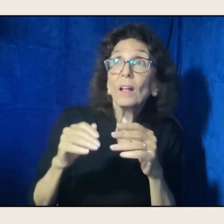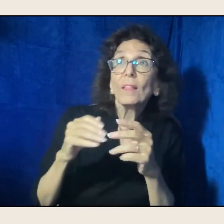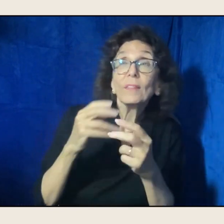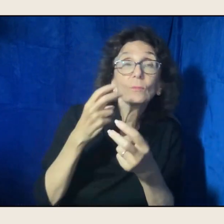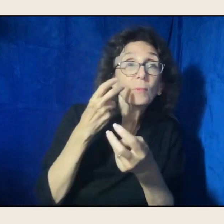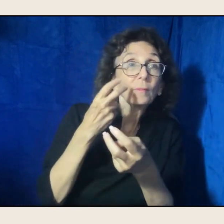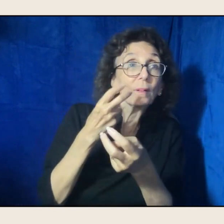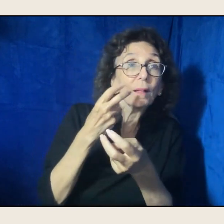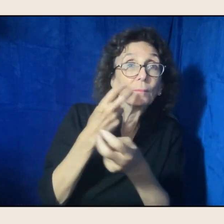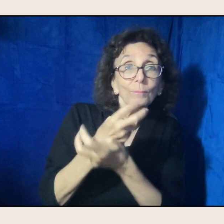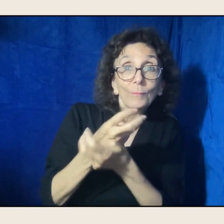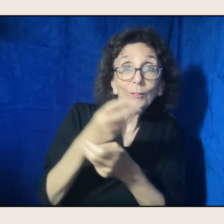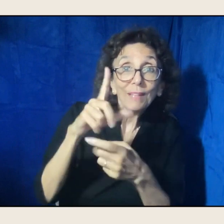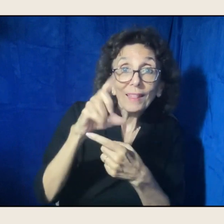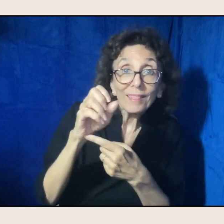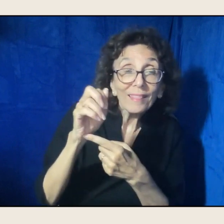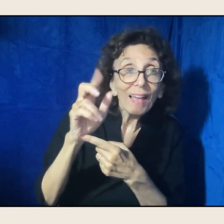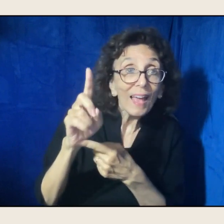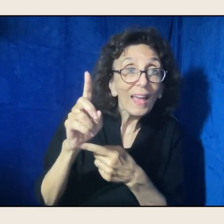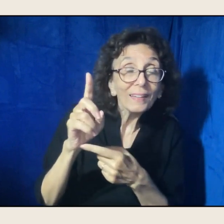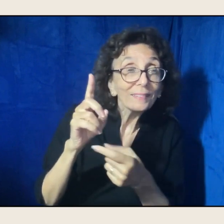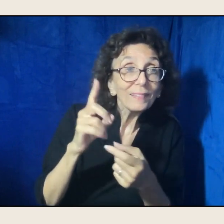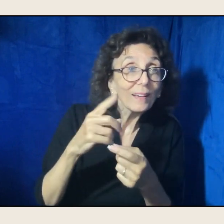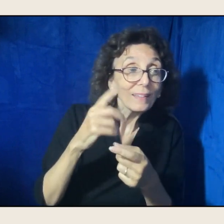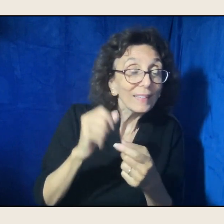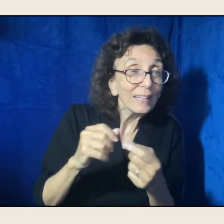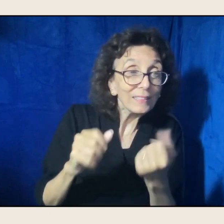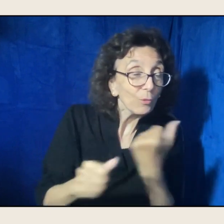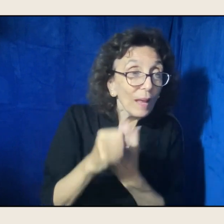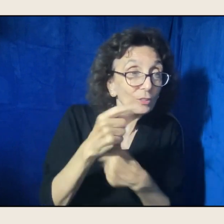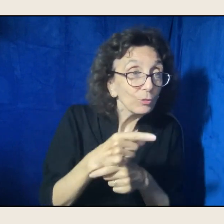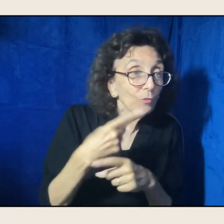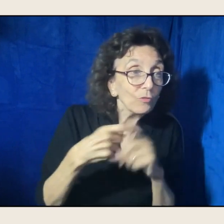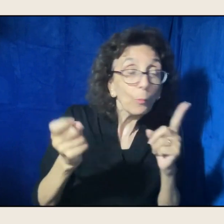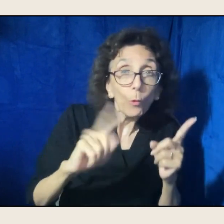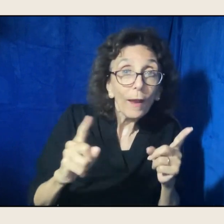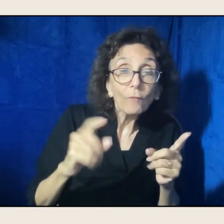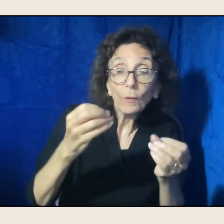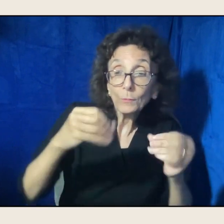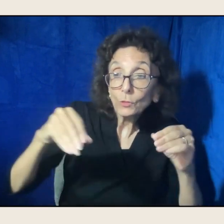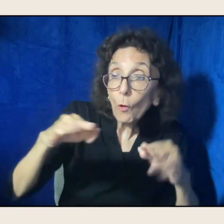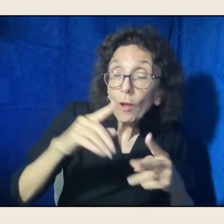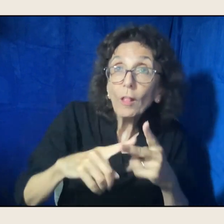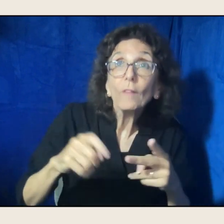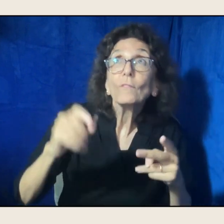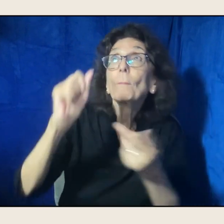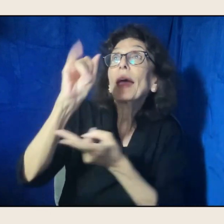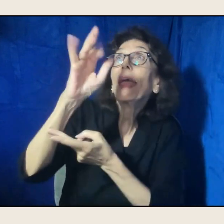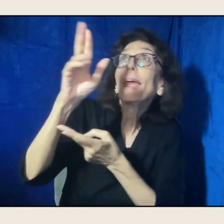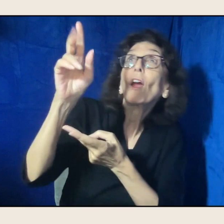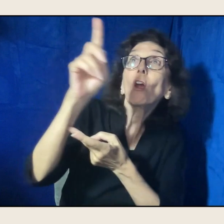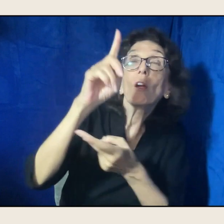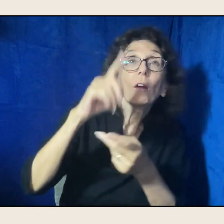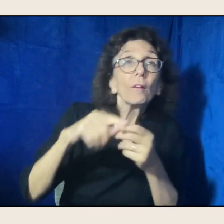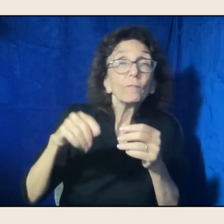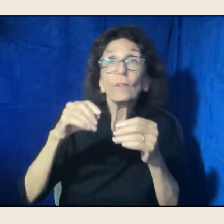that can come from the soil or the water or the air. And they need to know how to protect themselves better. And then given an opportunity,